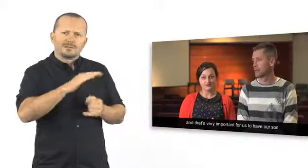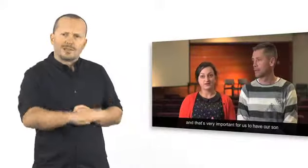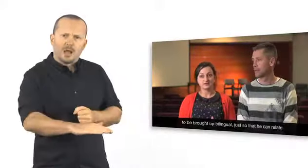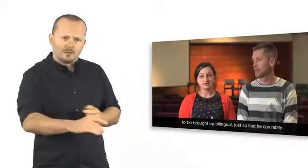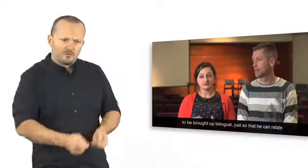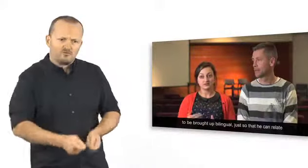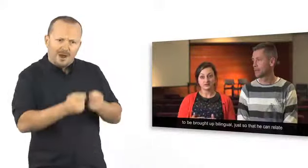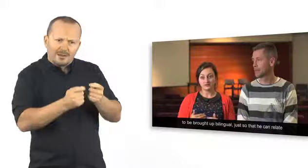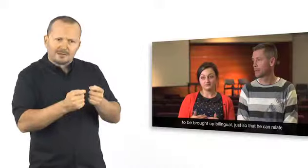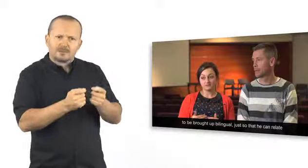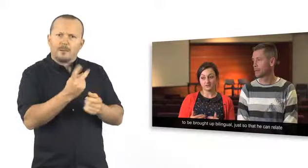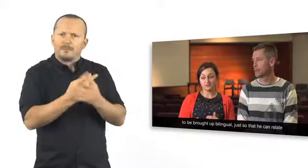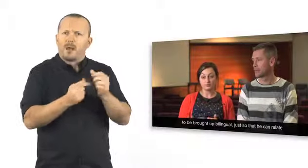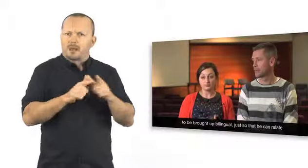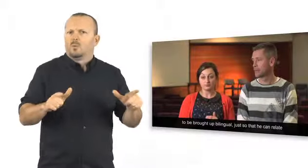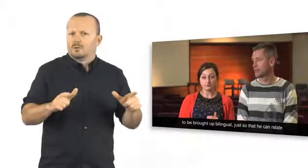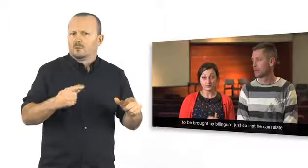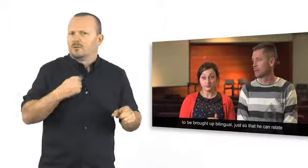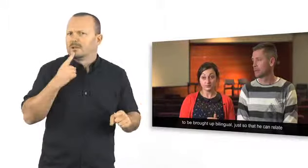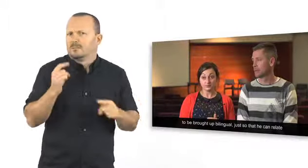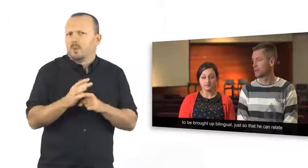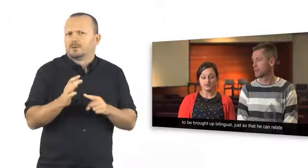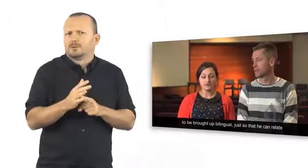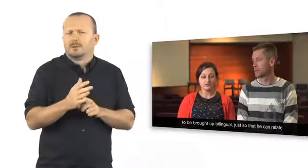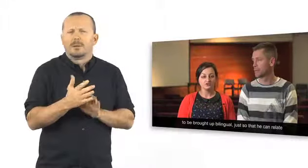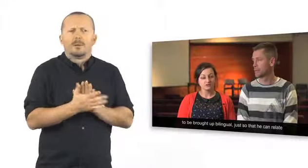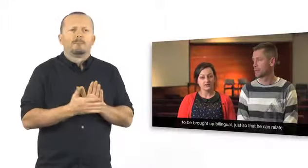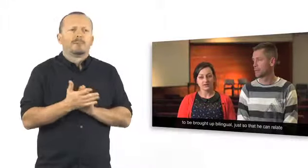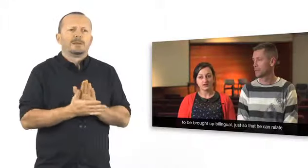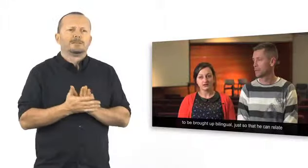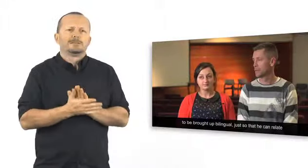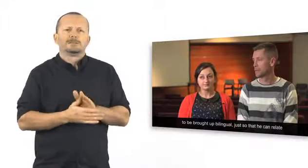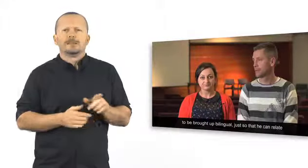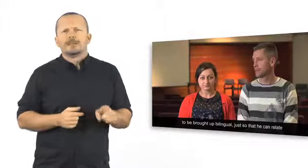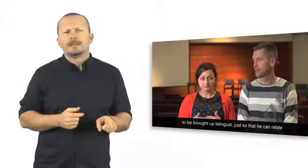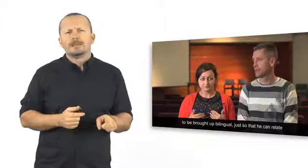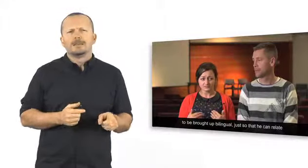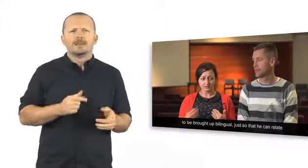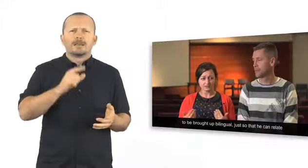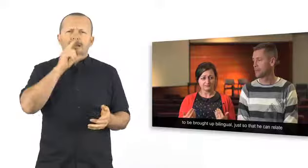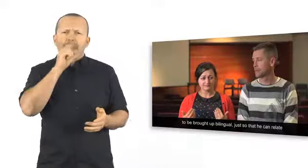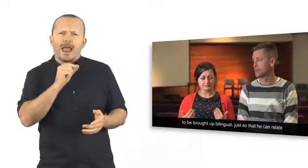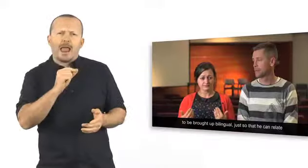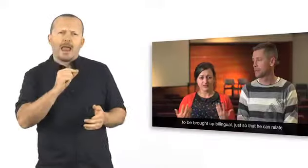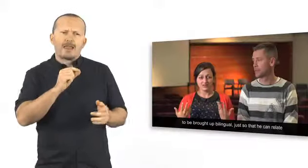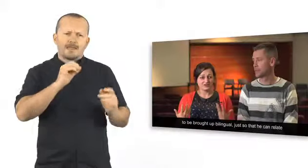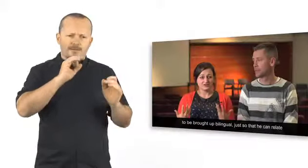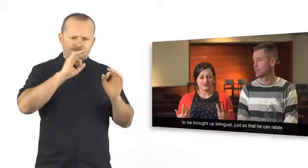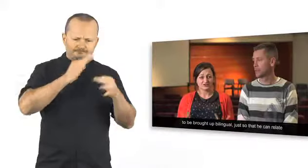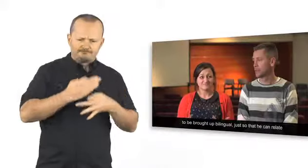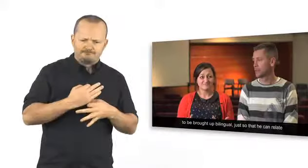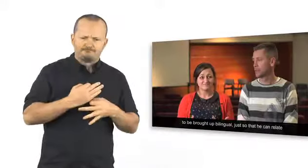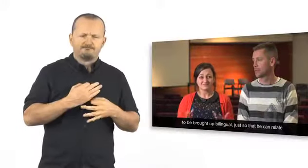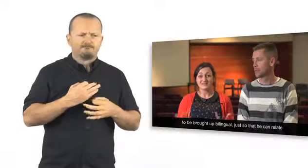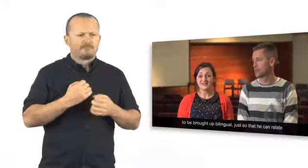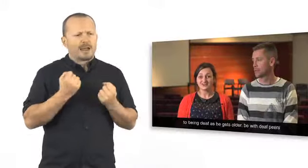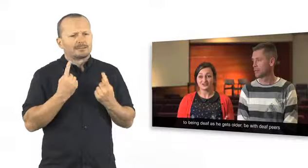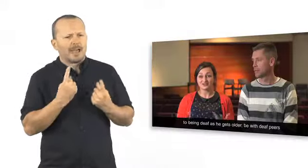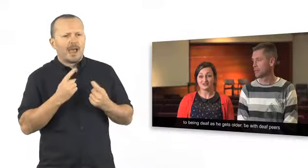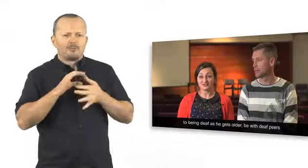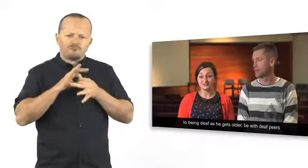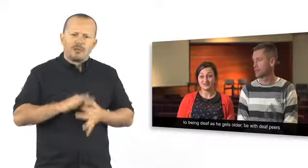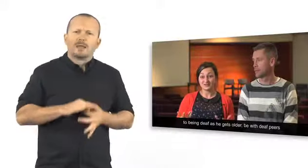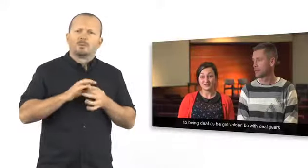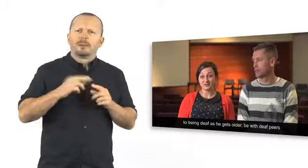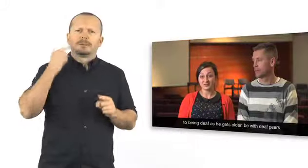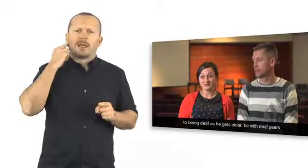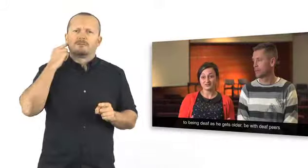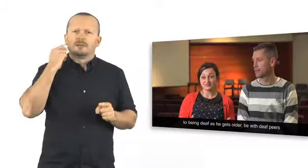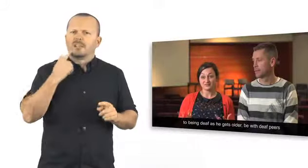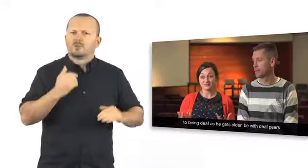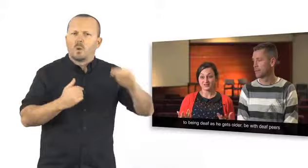our son to be brought up bilingual, just so he can relate to being Deaf and as he gets older,